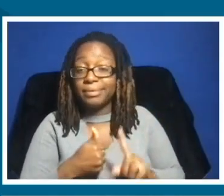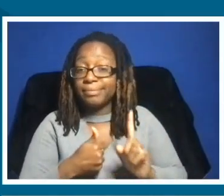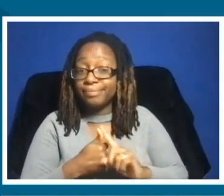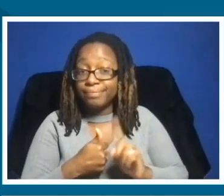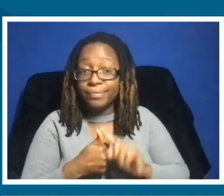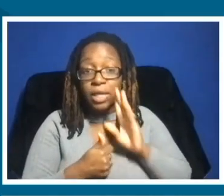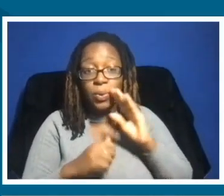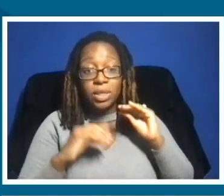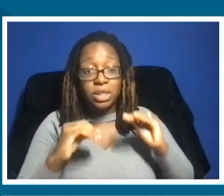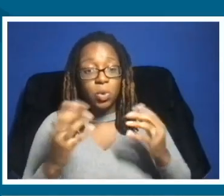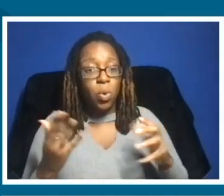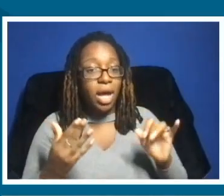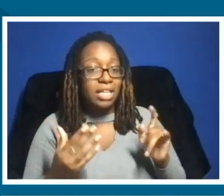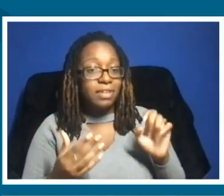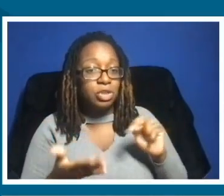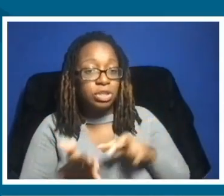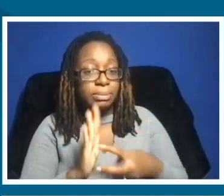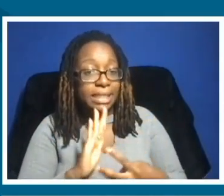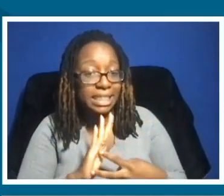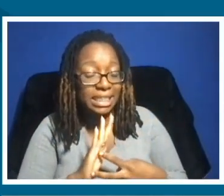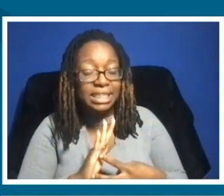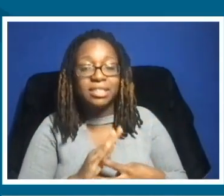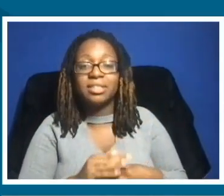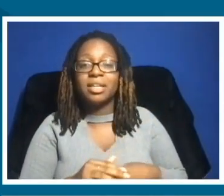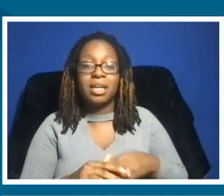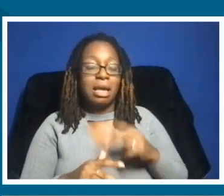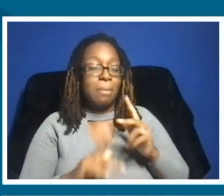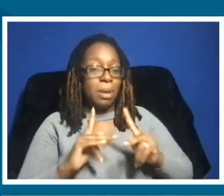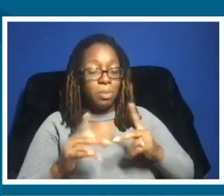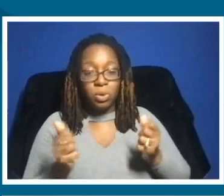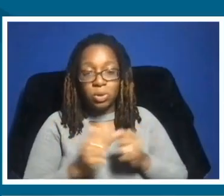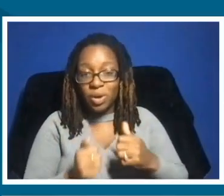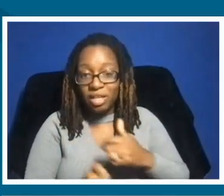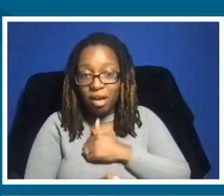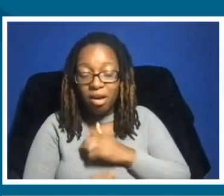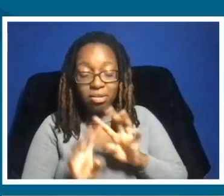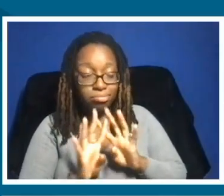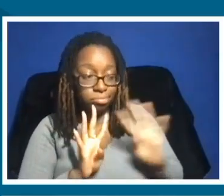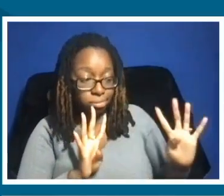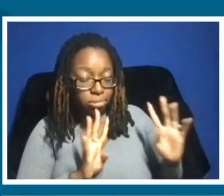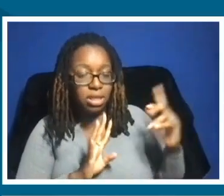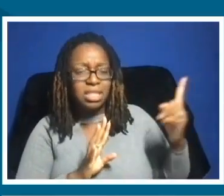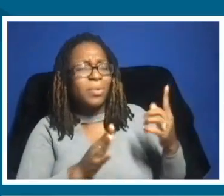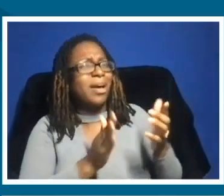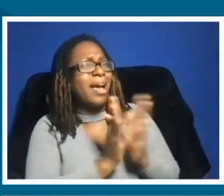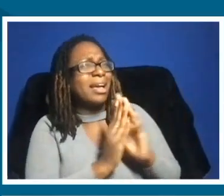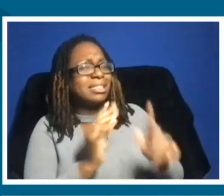was andrea shared and the activators were with us someone asked in the q a